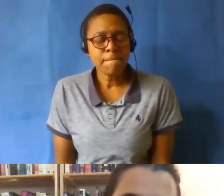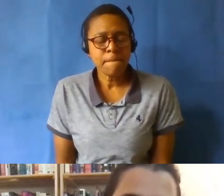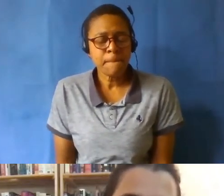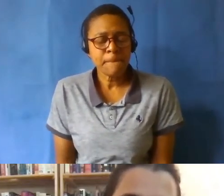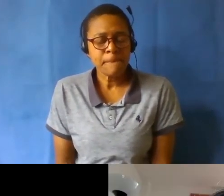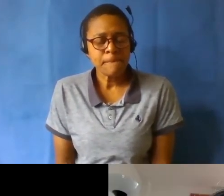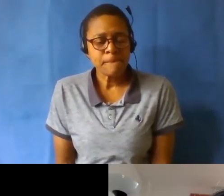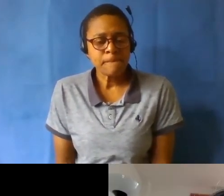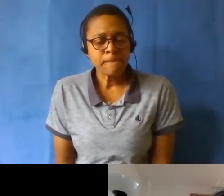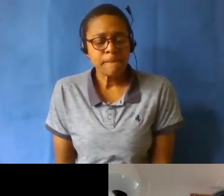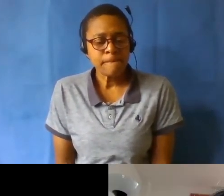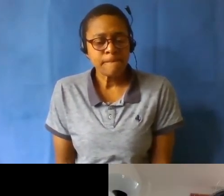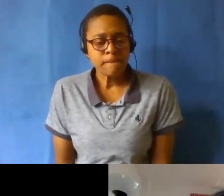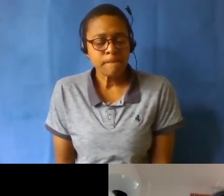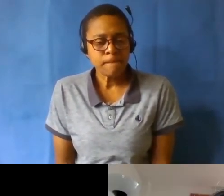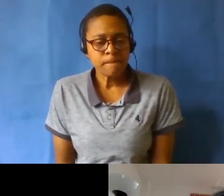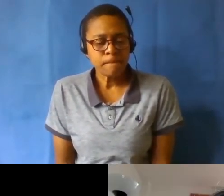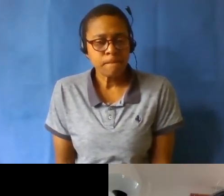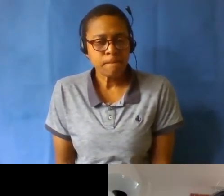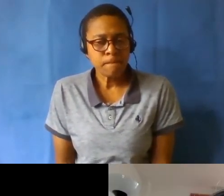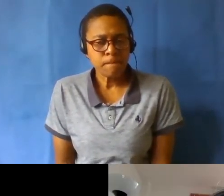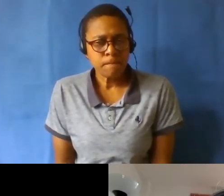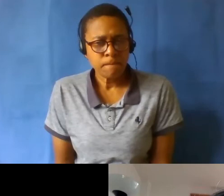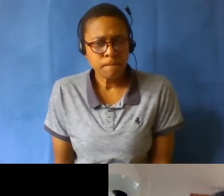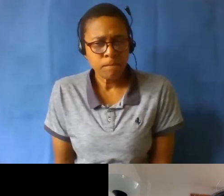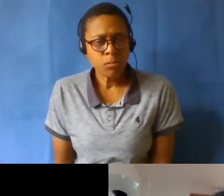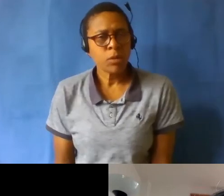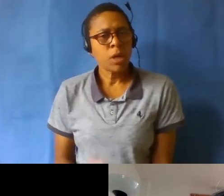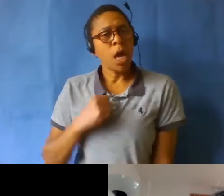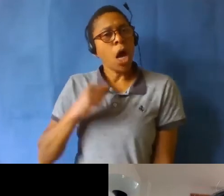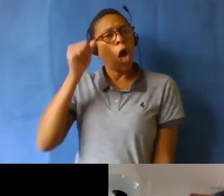enough in it for both Rianna and Akanksha to answer but to Jiya where you're